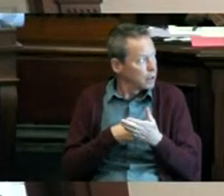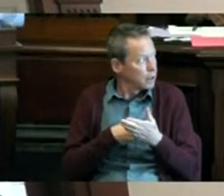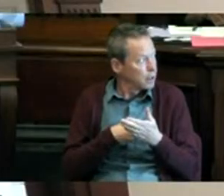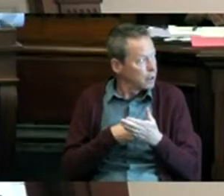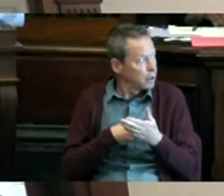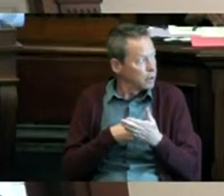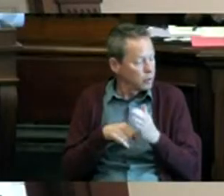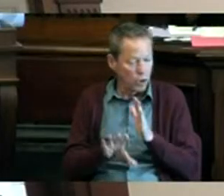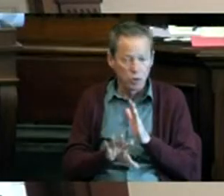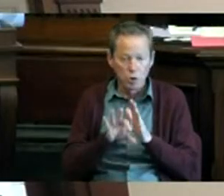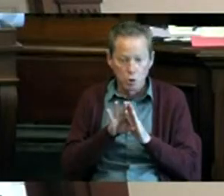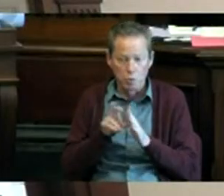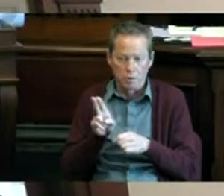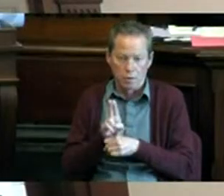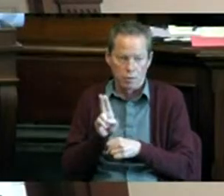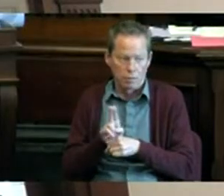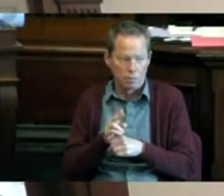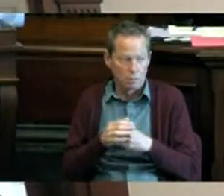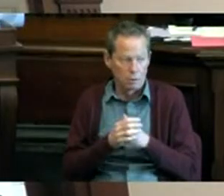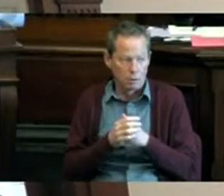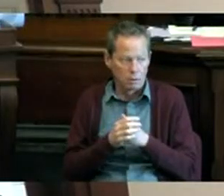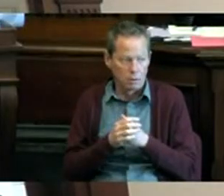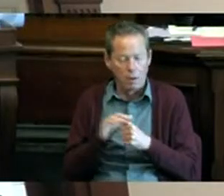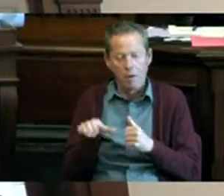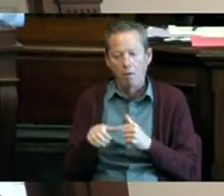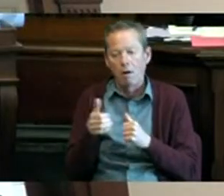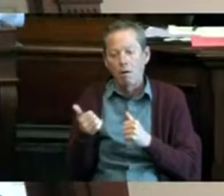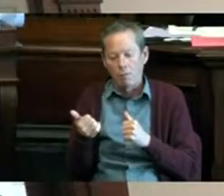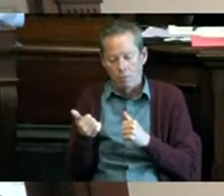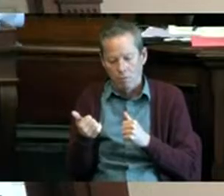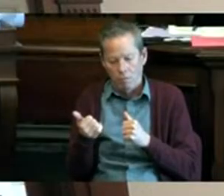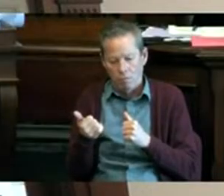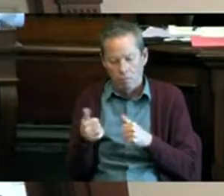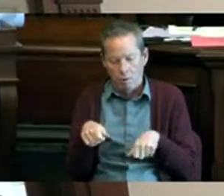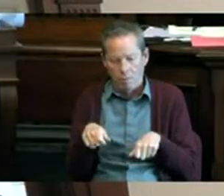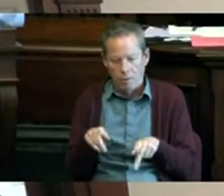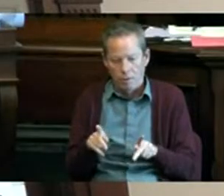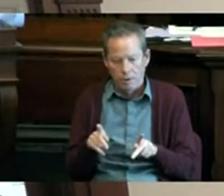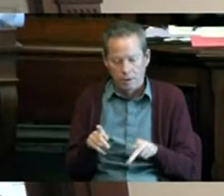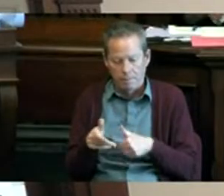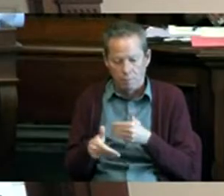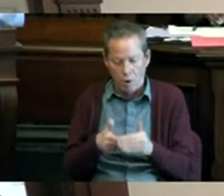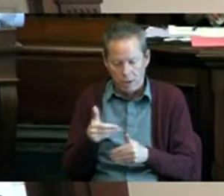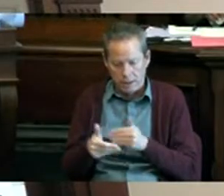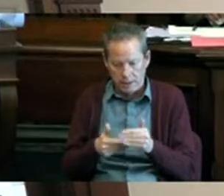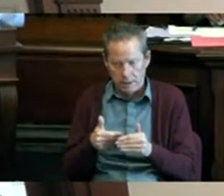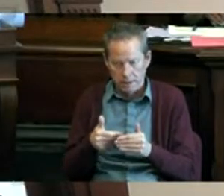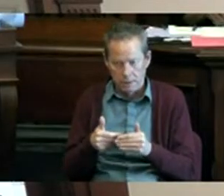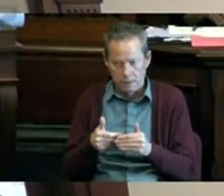system that we're using is what